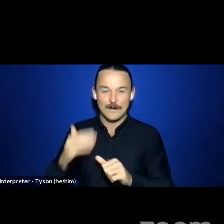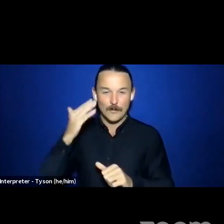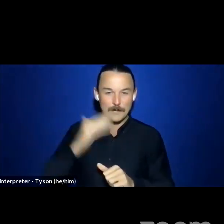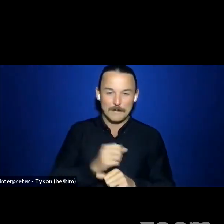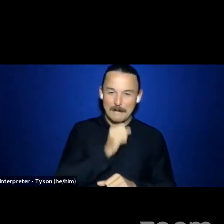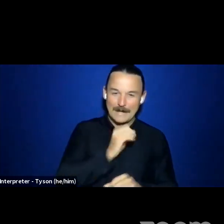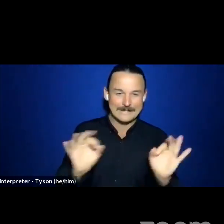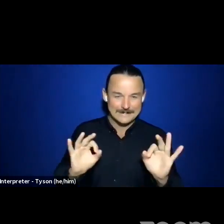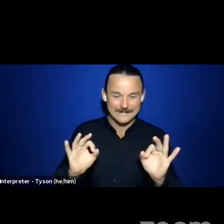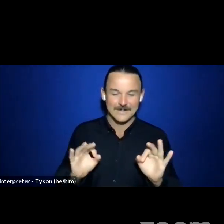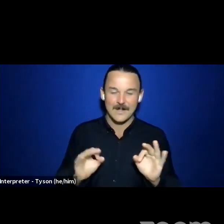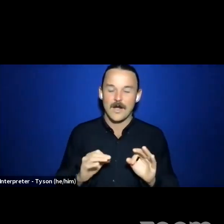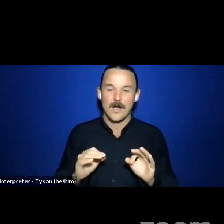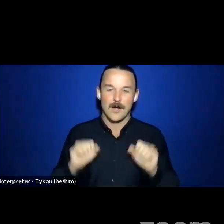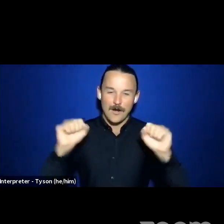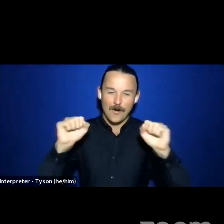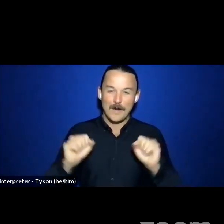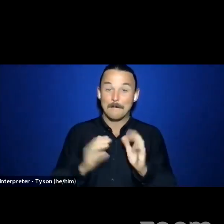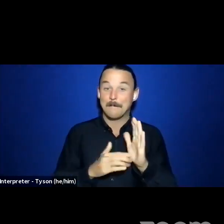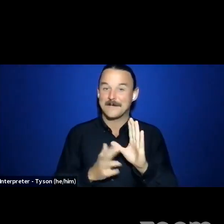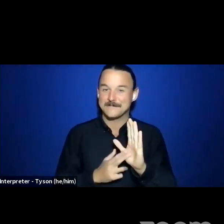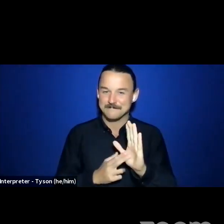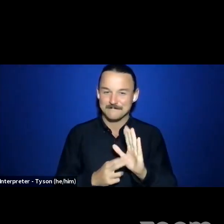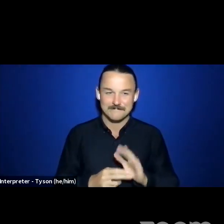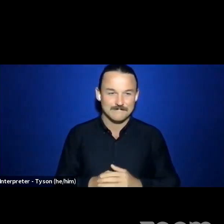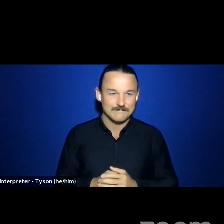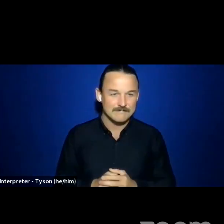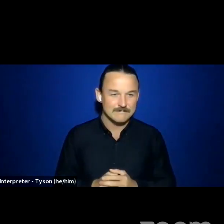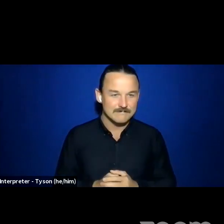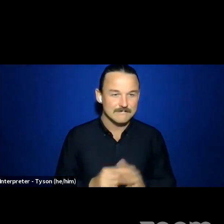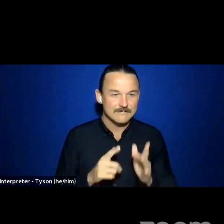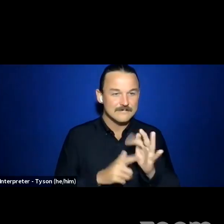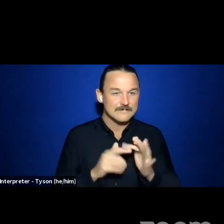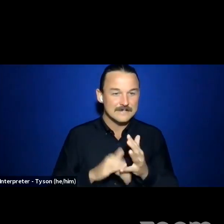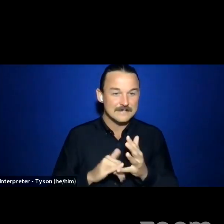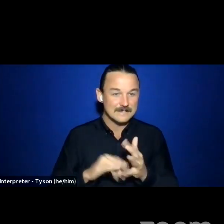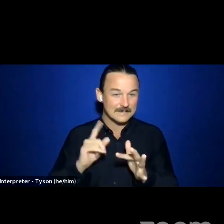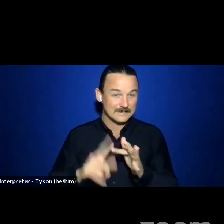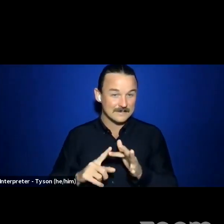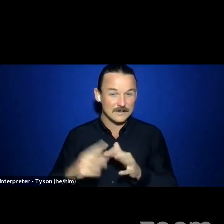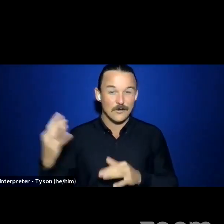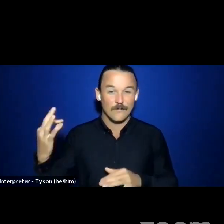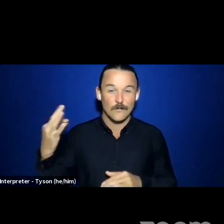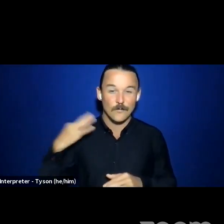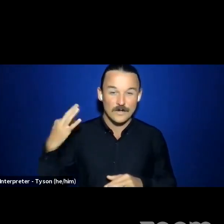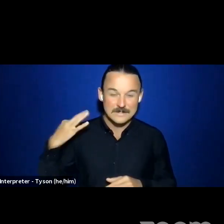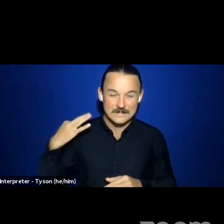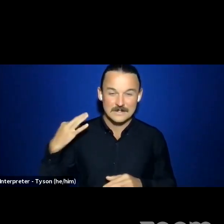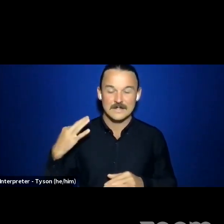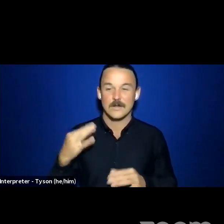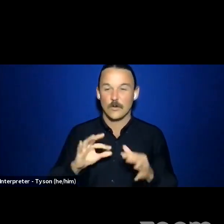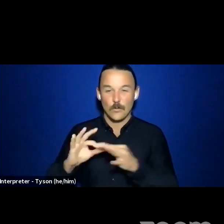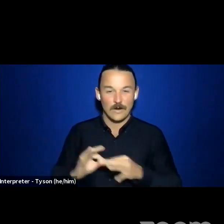Jessie for Jesse Jessie for Jesse is an operational for Jesse is an operational police officer. and bold and volunteers as the disk and volunteers as the district coordinator of the Queensland